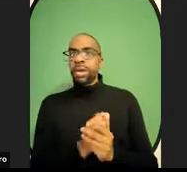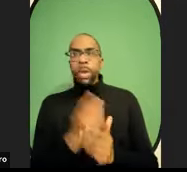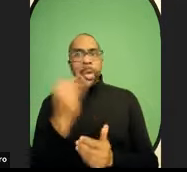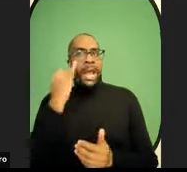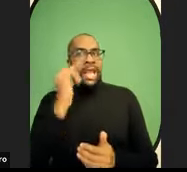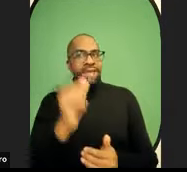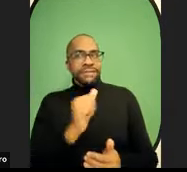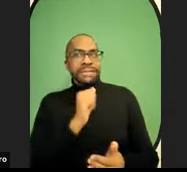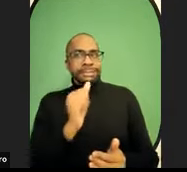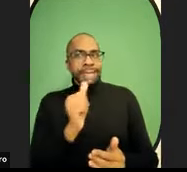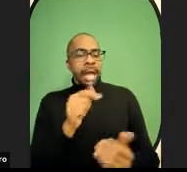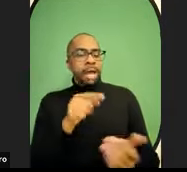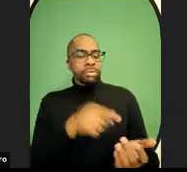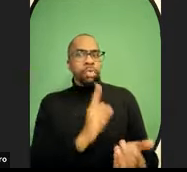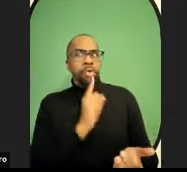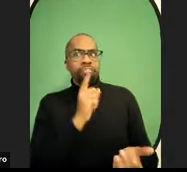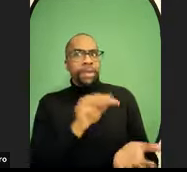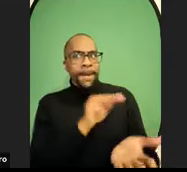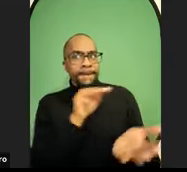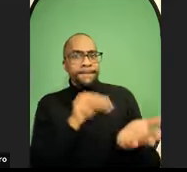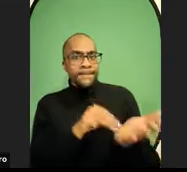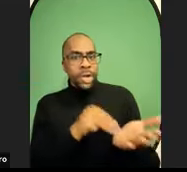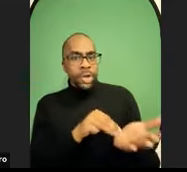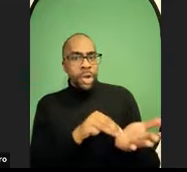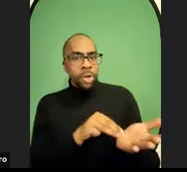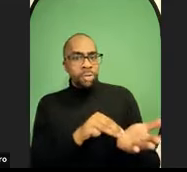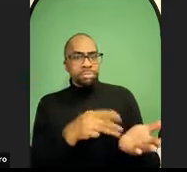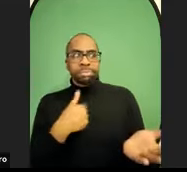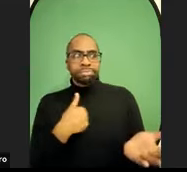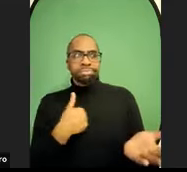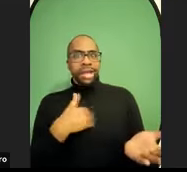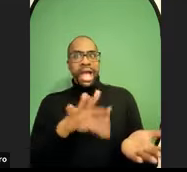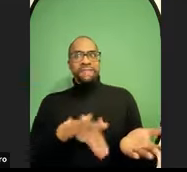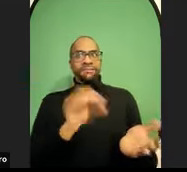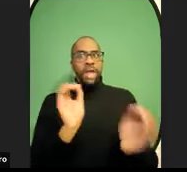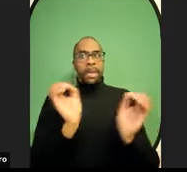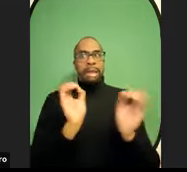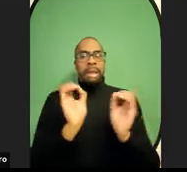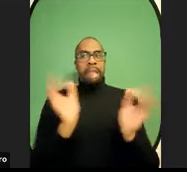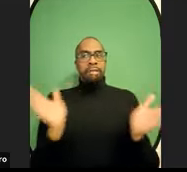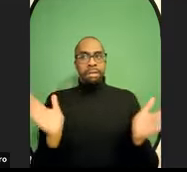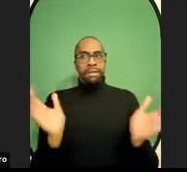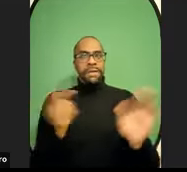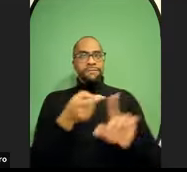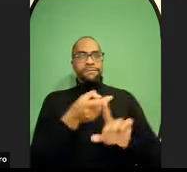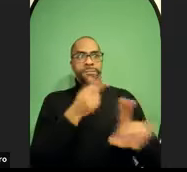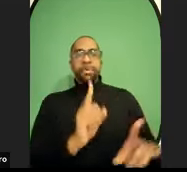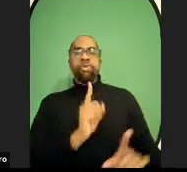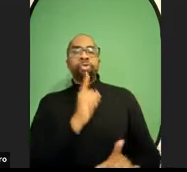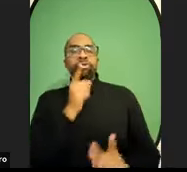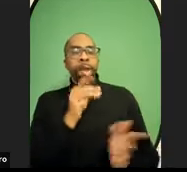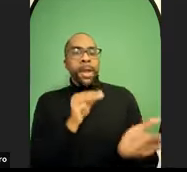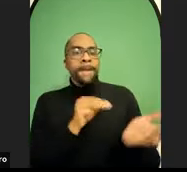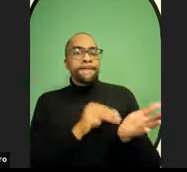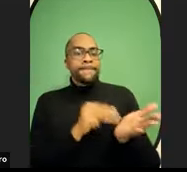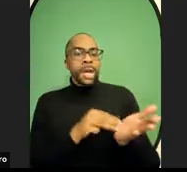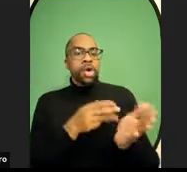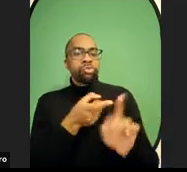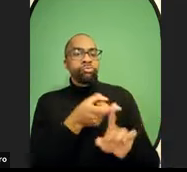nd if it is not a real nd if it is not a repeatable medical tours, you know medical tours, you know, which I have not. found found a single piece of information that they have sent